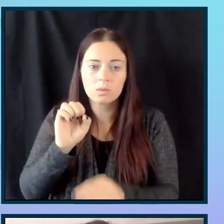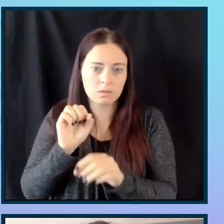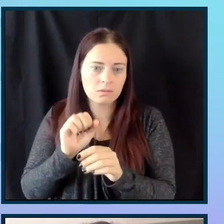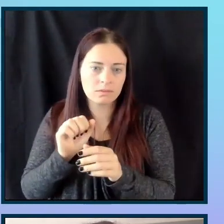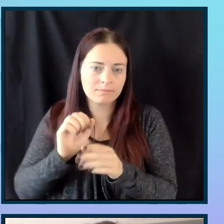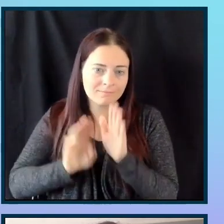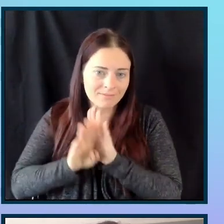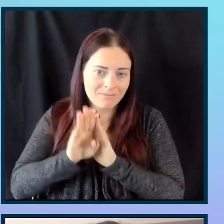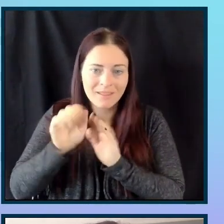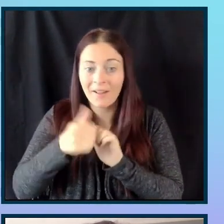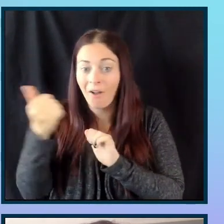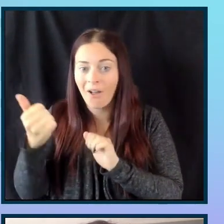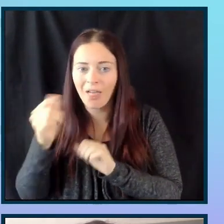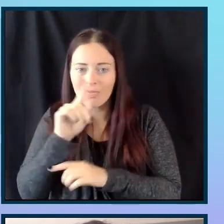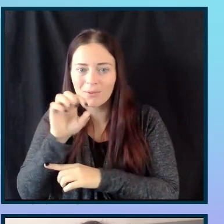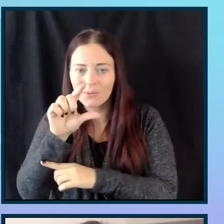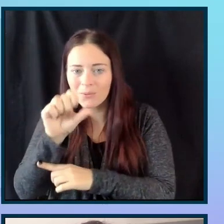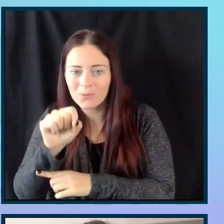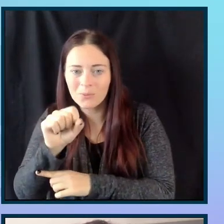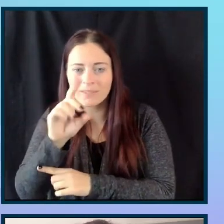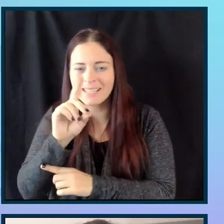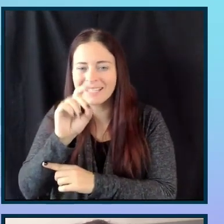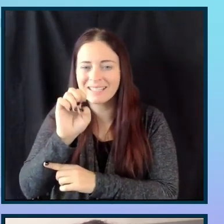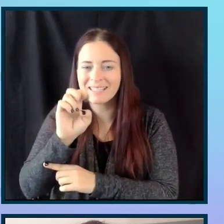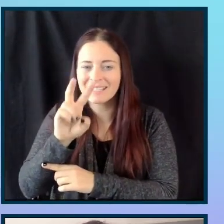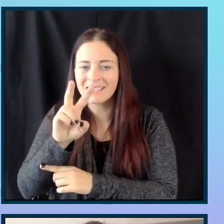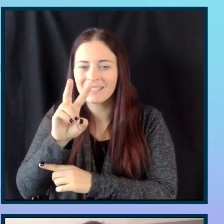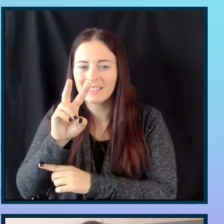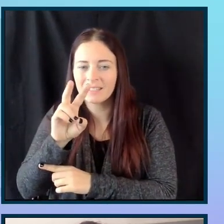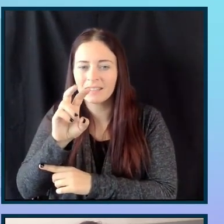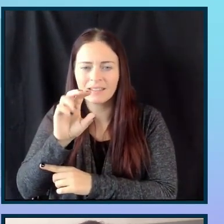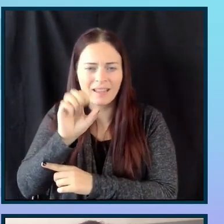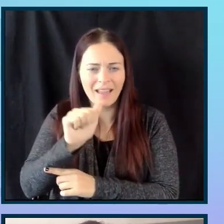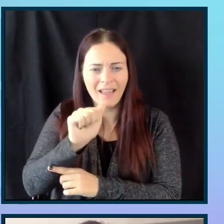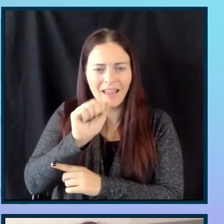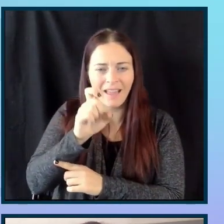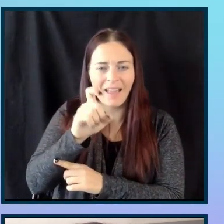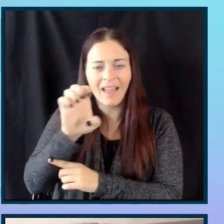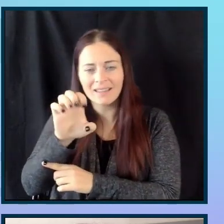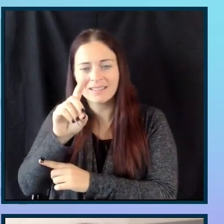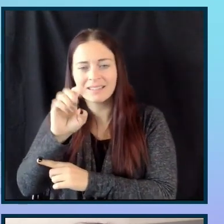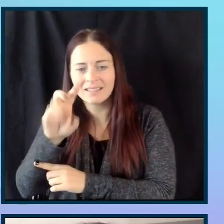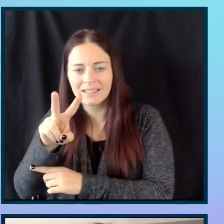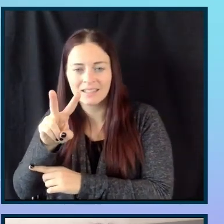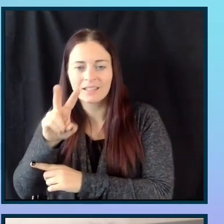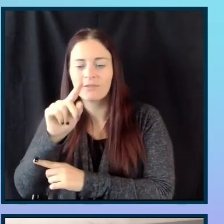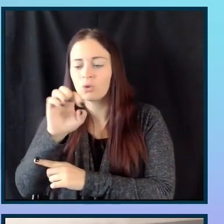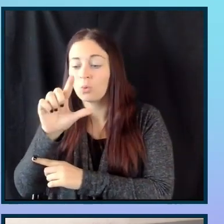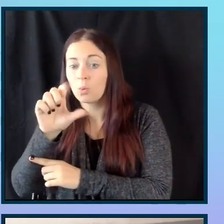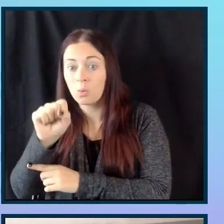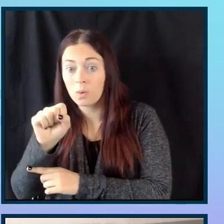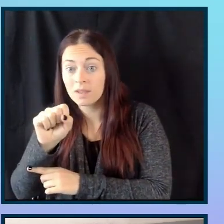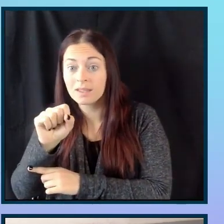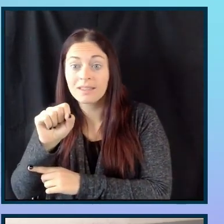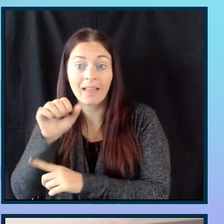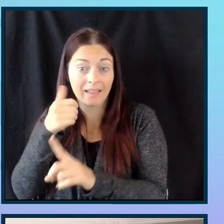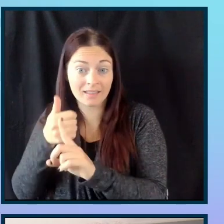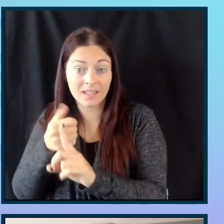will likely have a tool in a keyboard tool which can do this completely automatically.